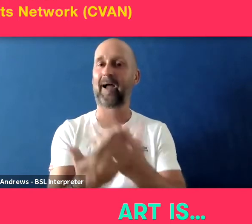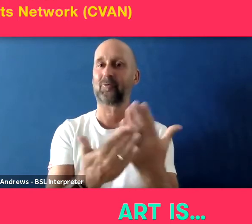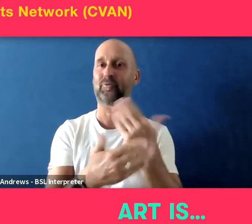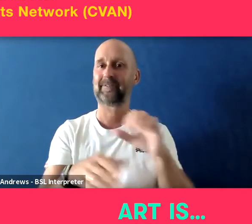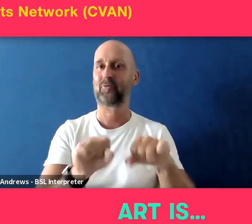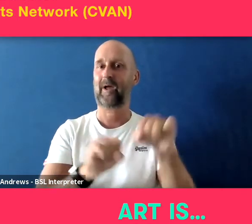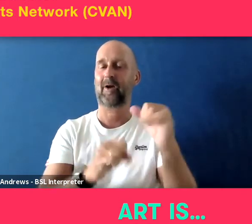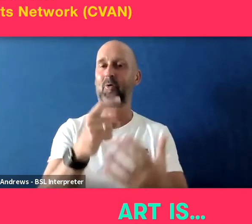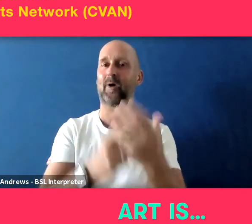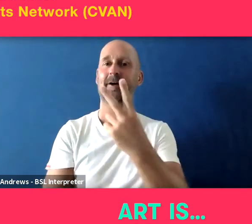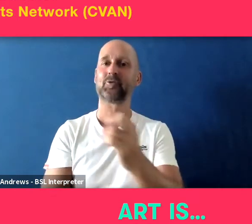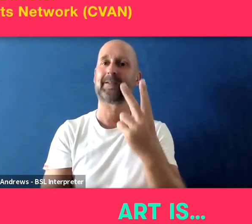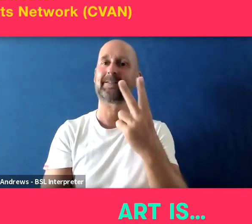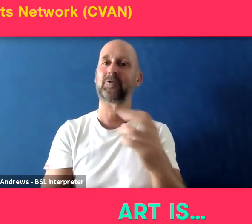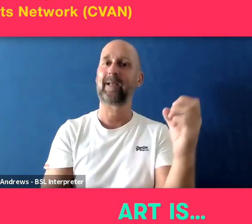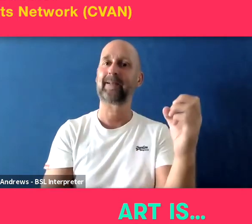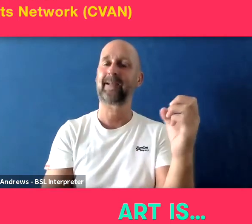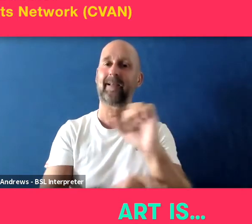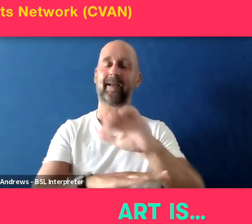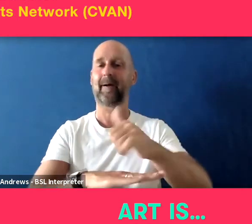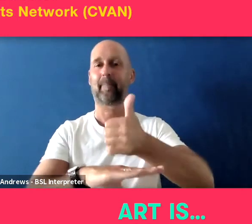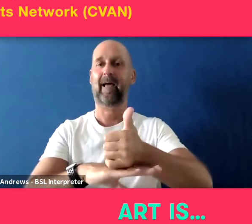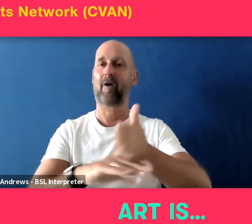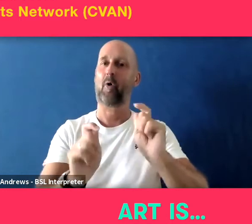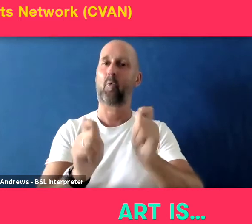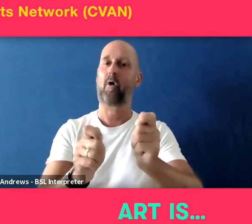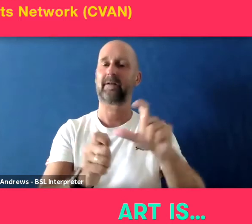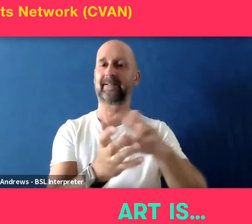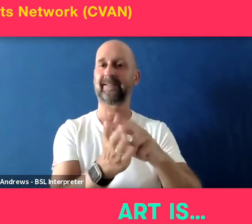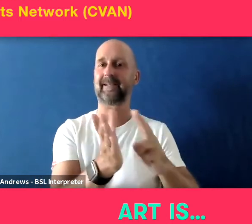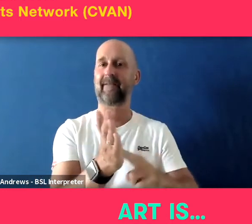of the 2020 Platform Award through the CVAN South East network.